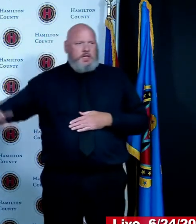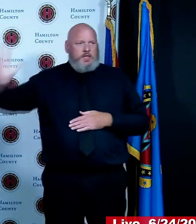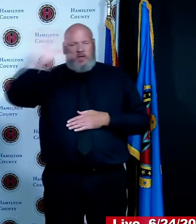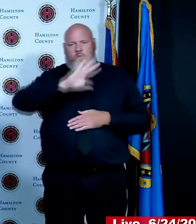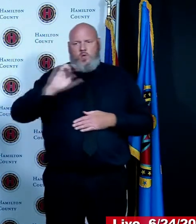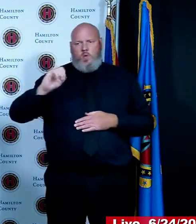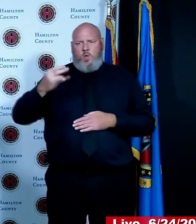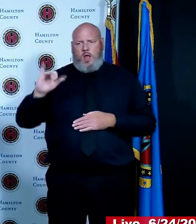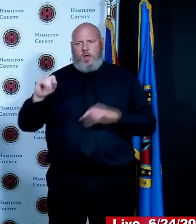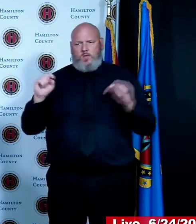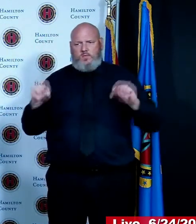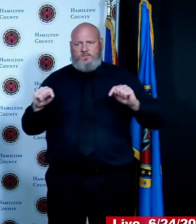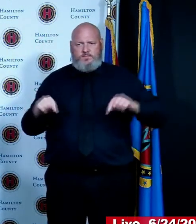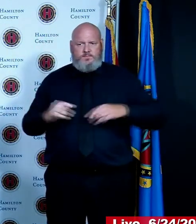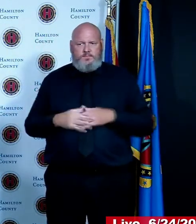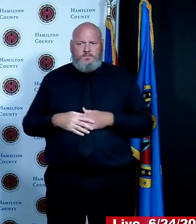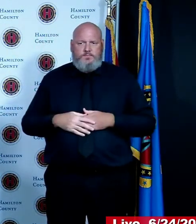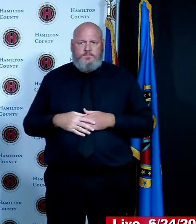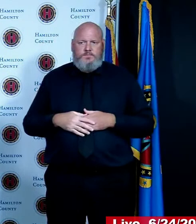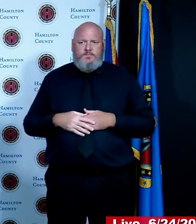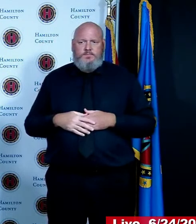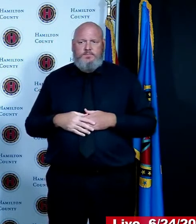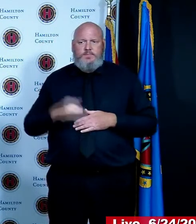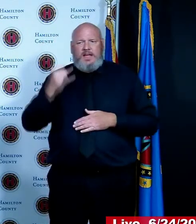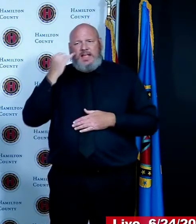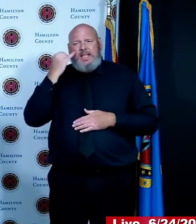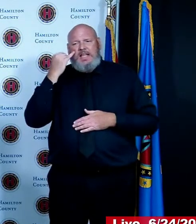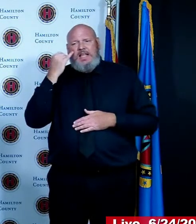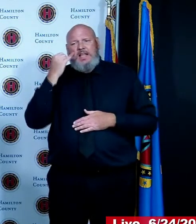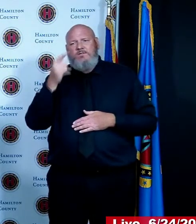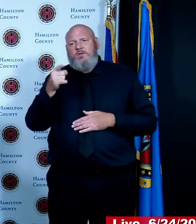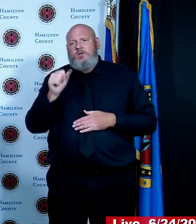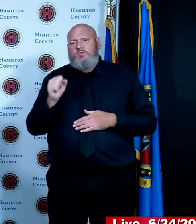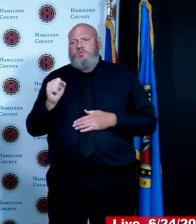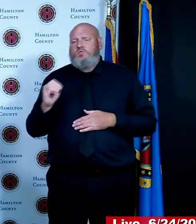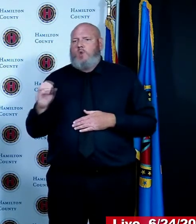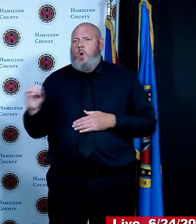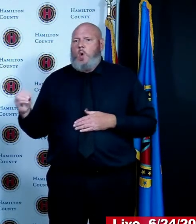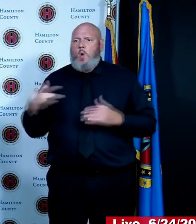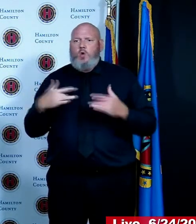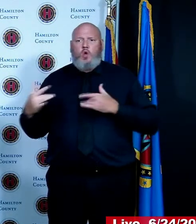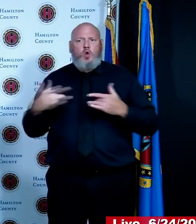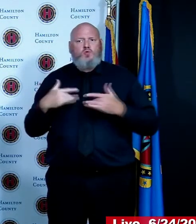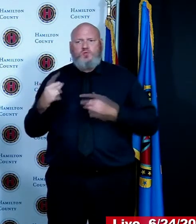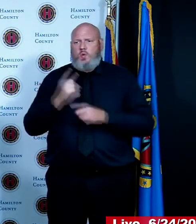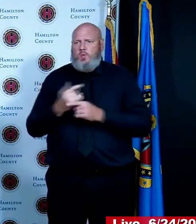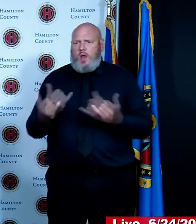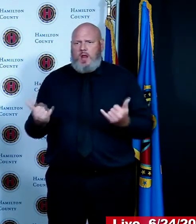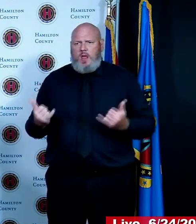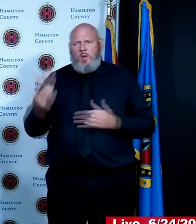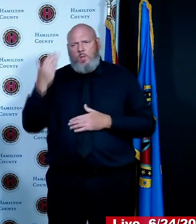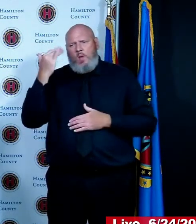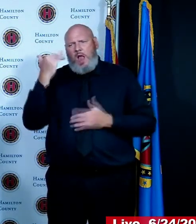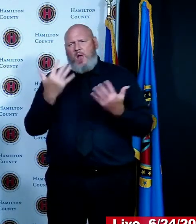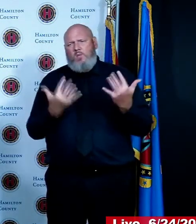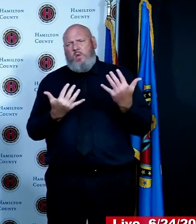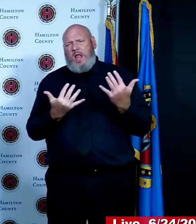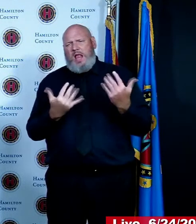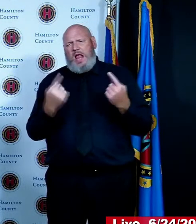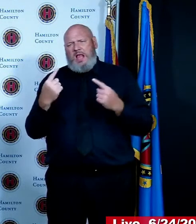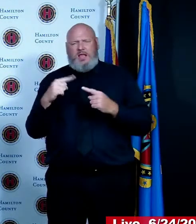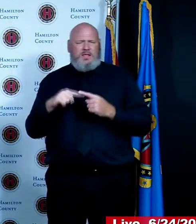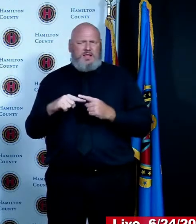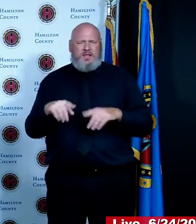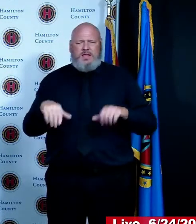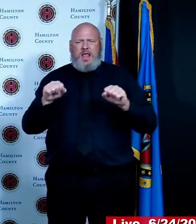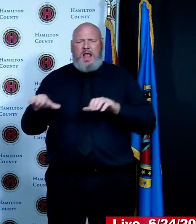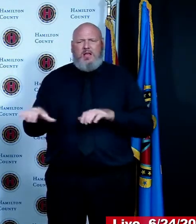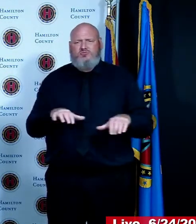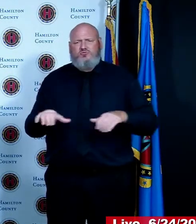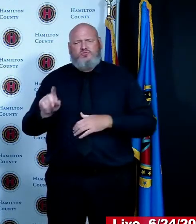right now or why are you waiting to take action and not doing something either I